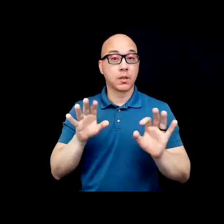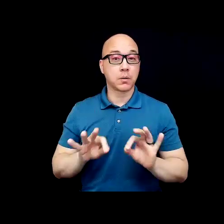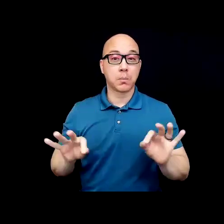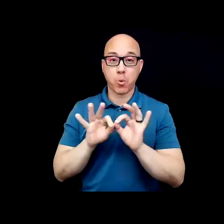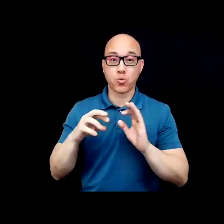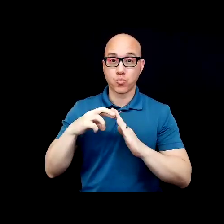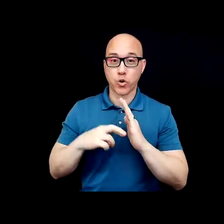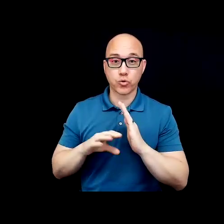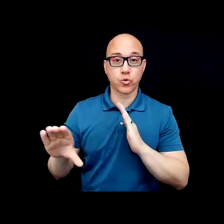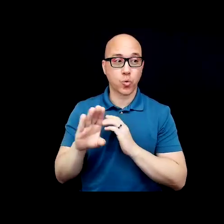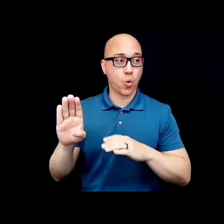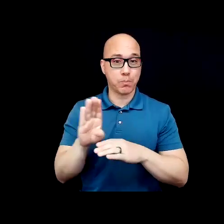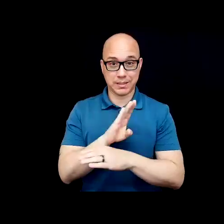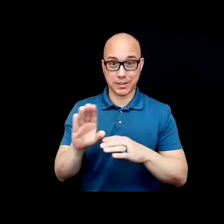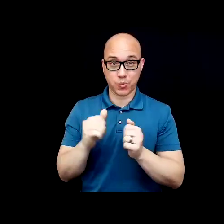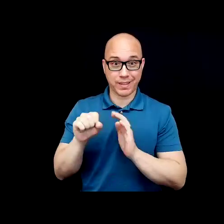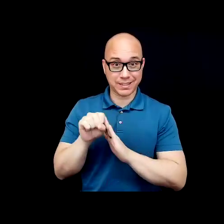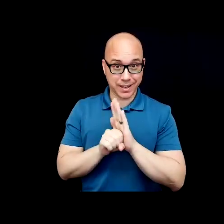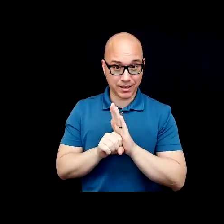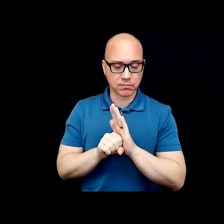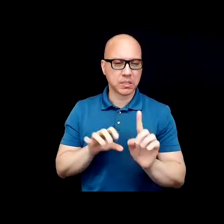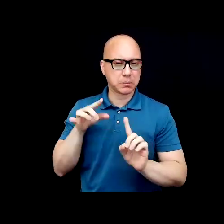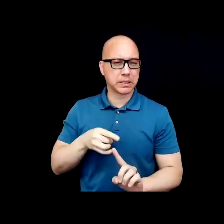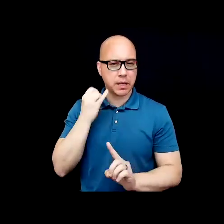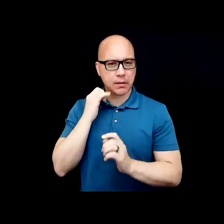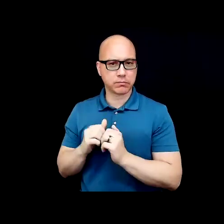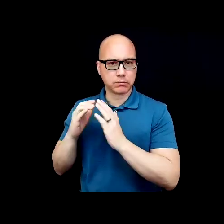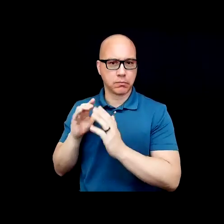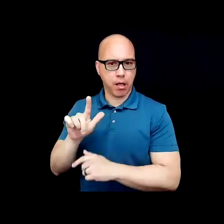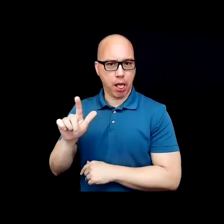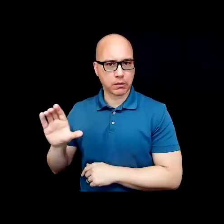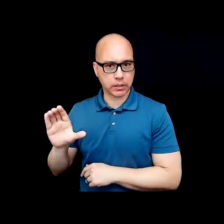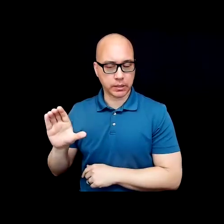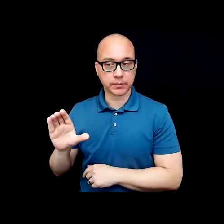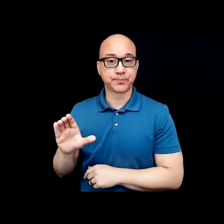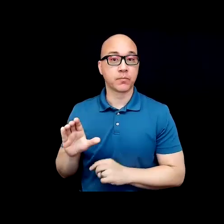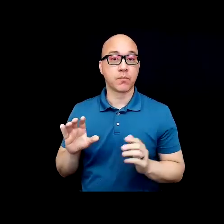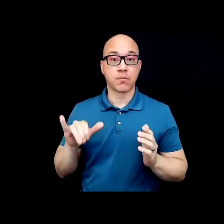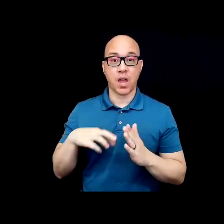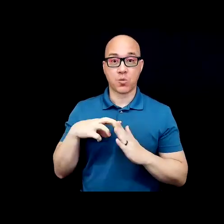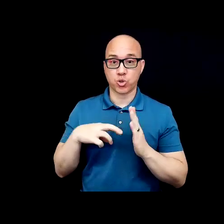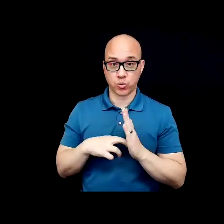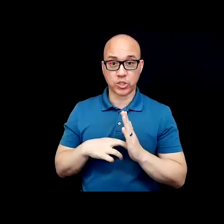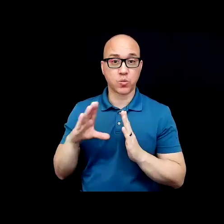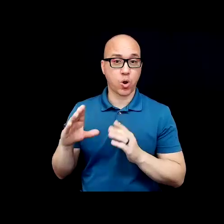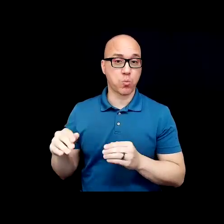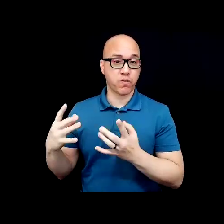will help you start with a legal foundation. Your registration will offer you liability